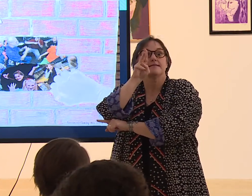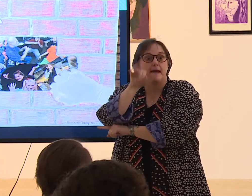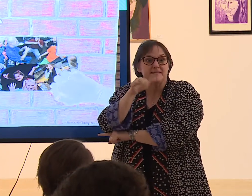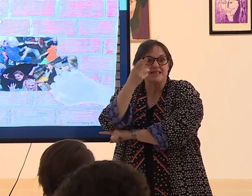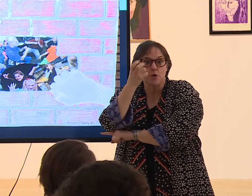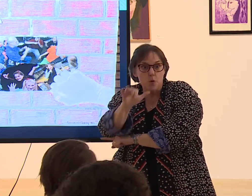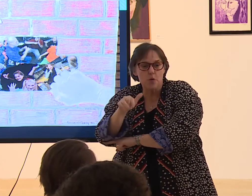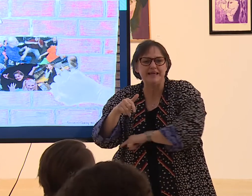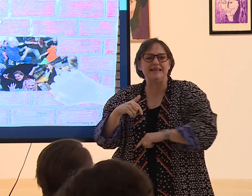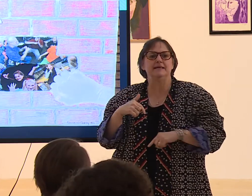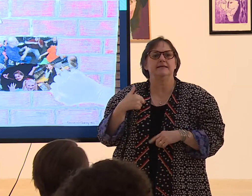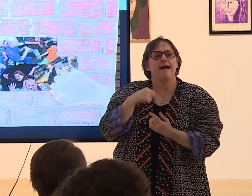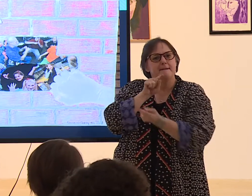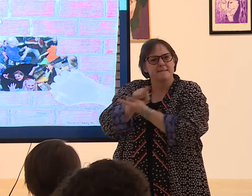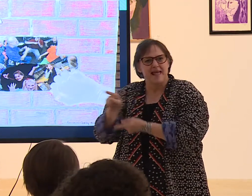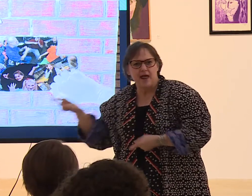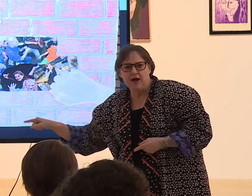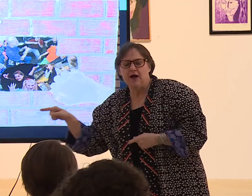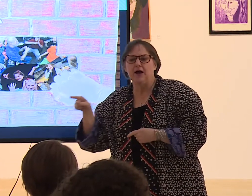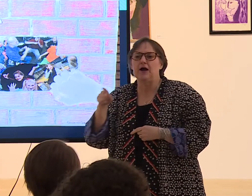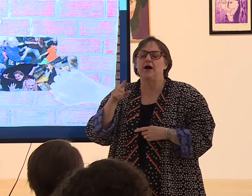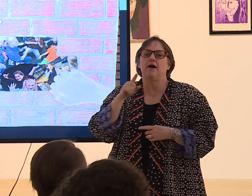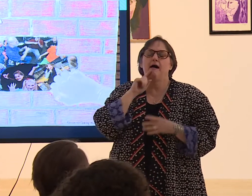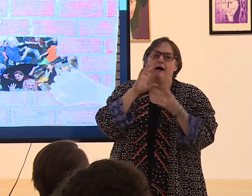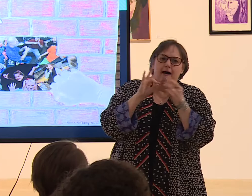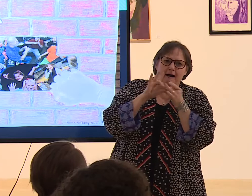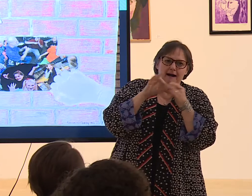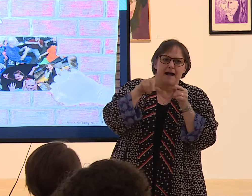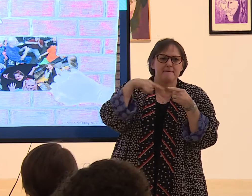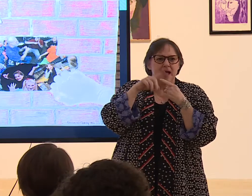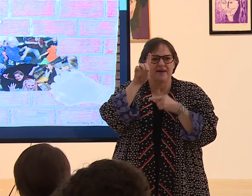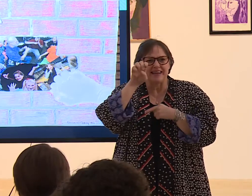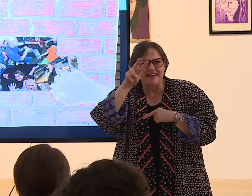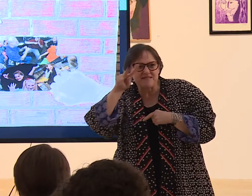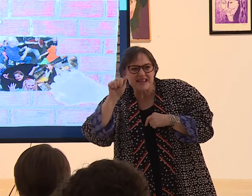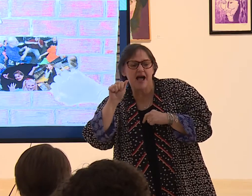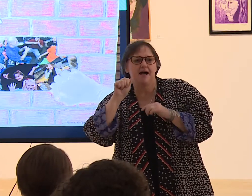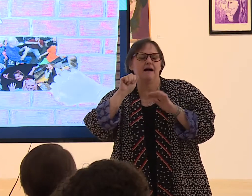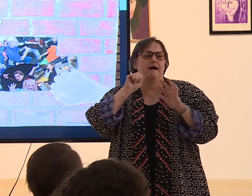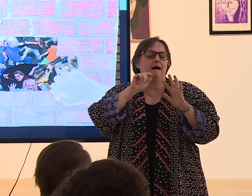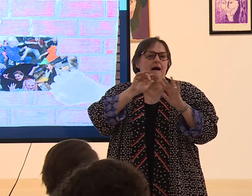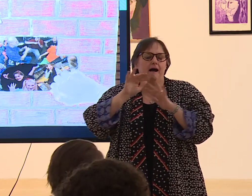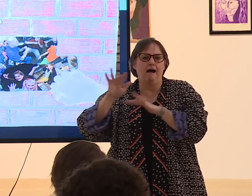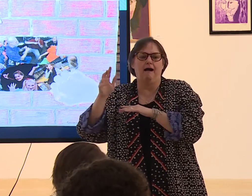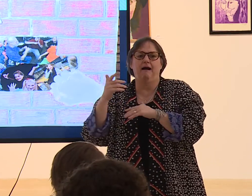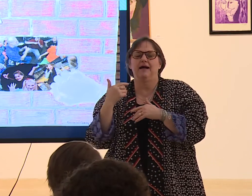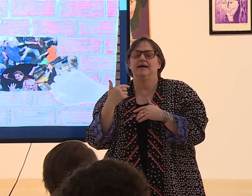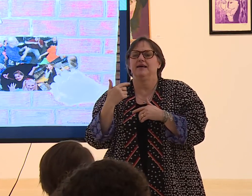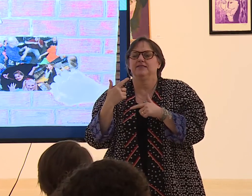so they had purchased a painting from Nancy about Dummy Hoy, and they were talking about that and the concept of De'VIA.